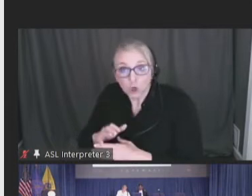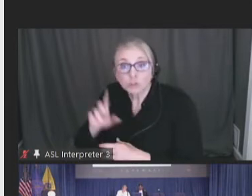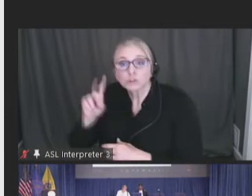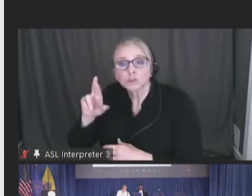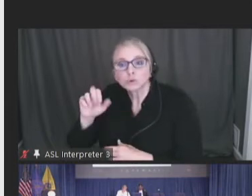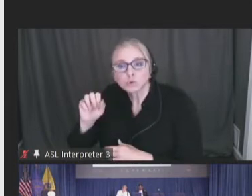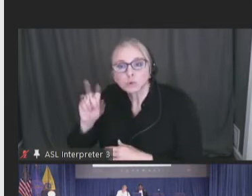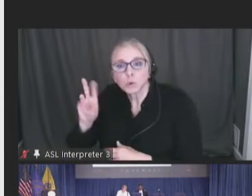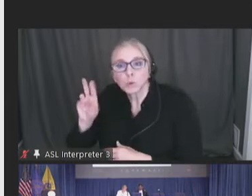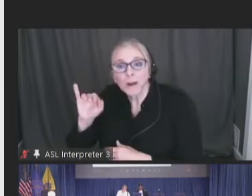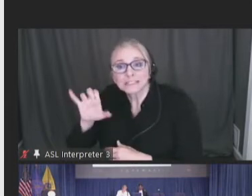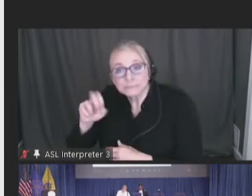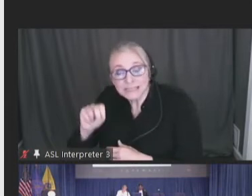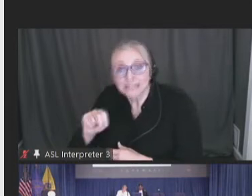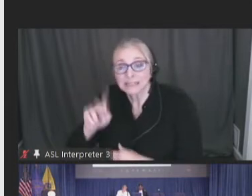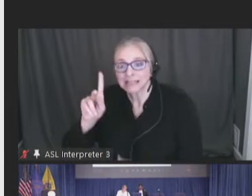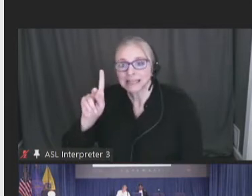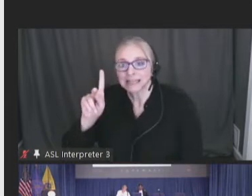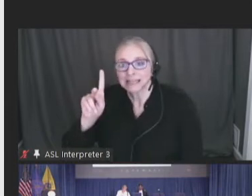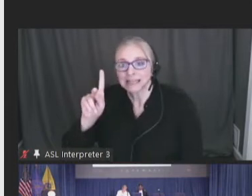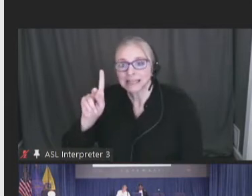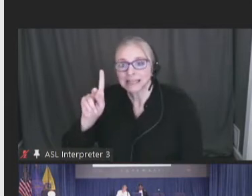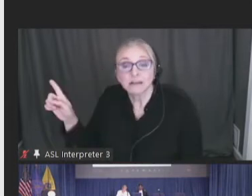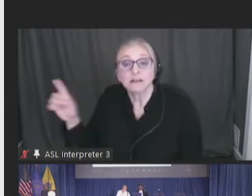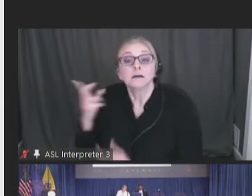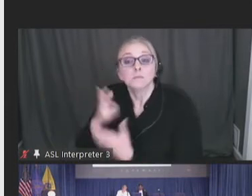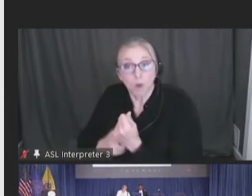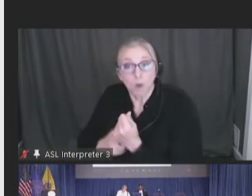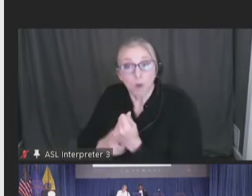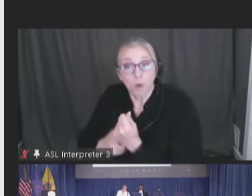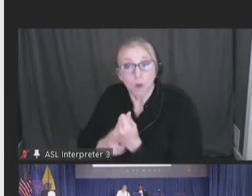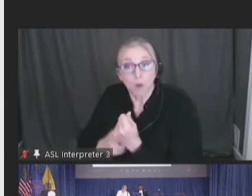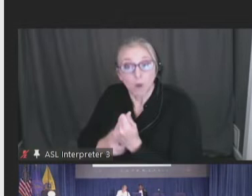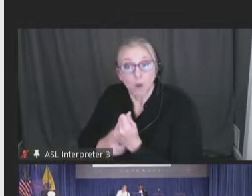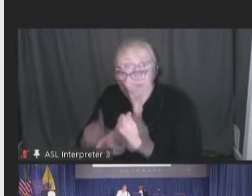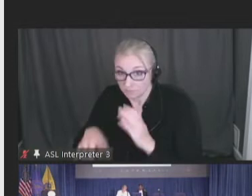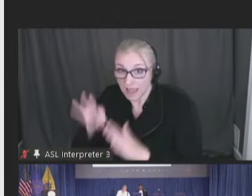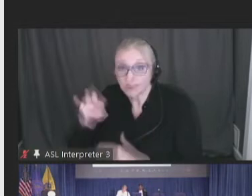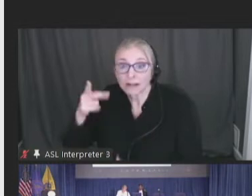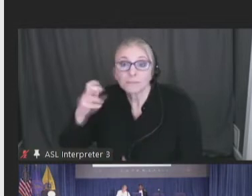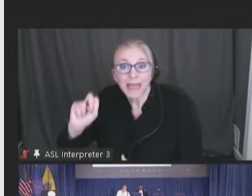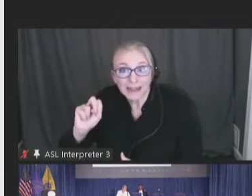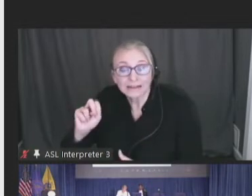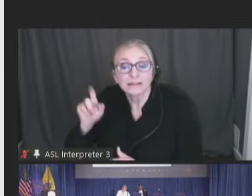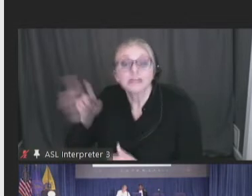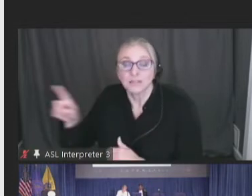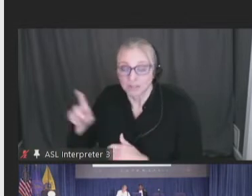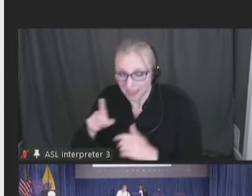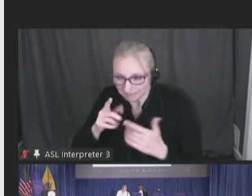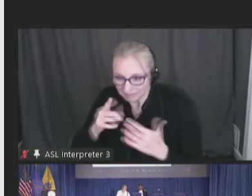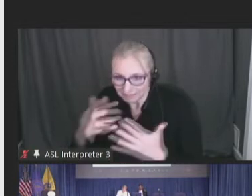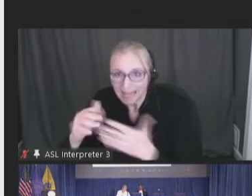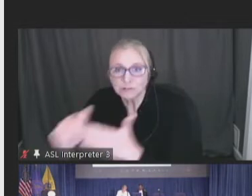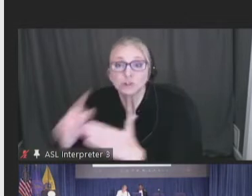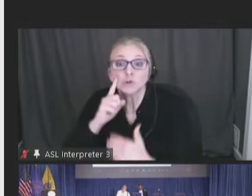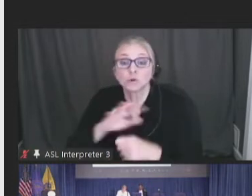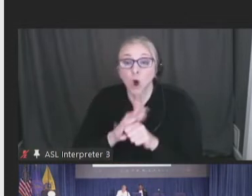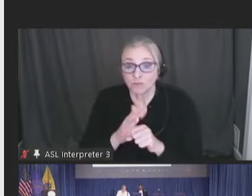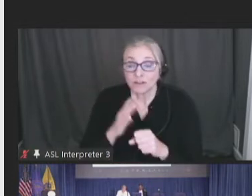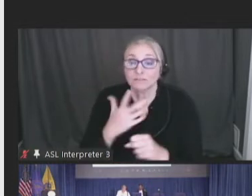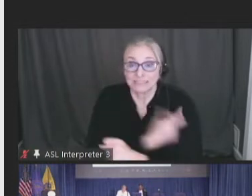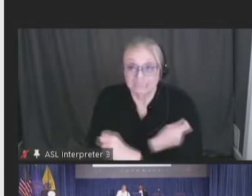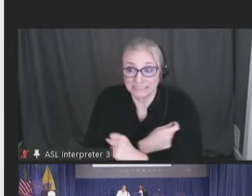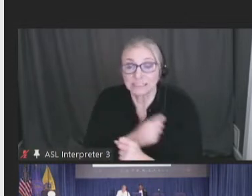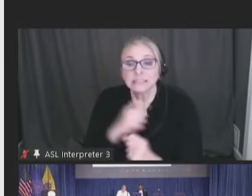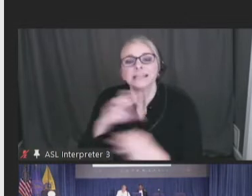Katie Karik , had a pen, that led to the COVID vaccines. It's also in compass -- incorporated in